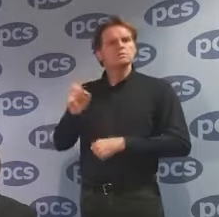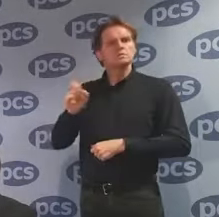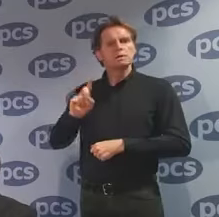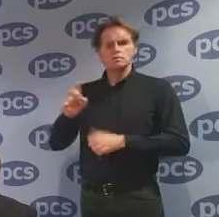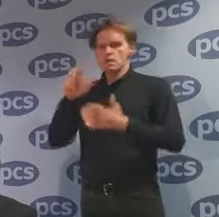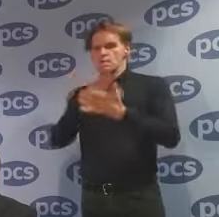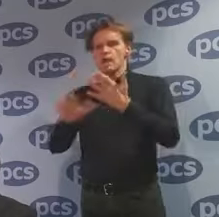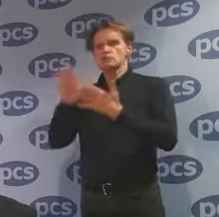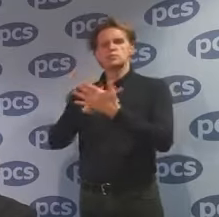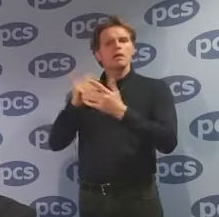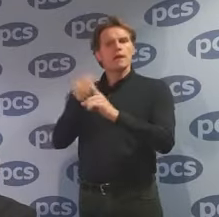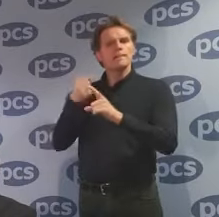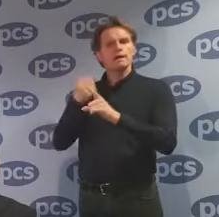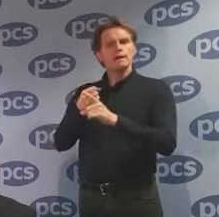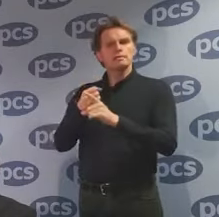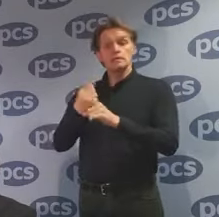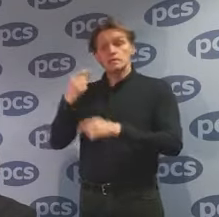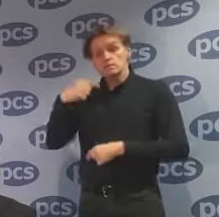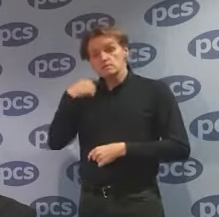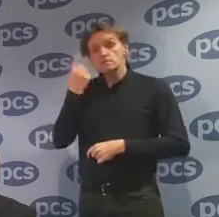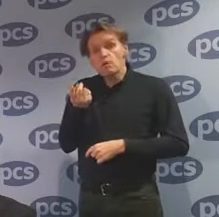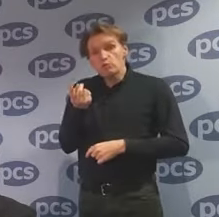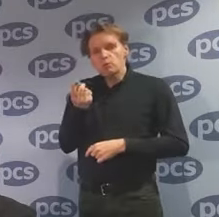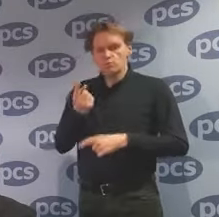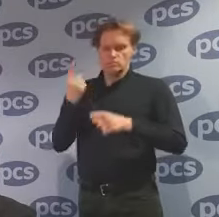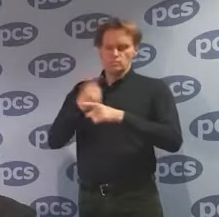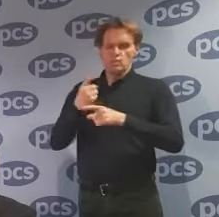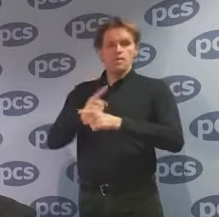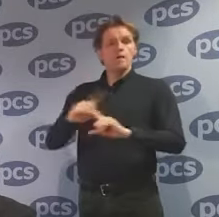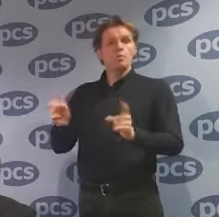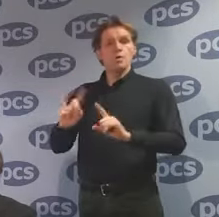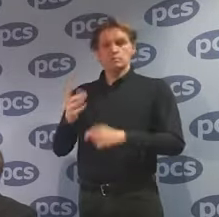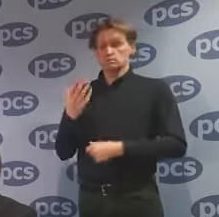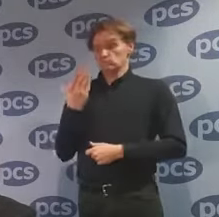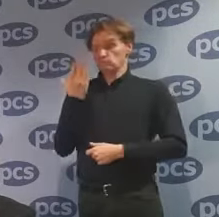main issues that will shape how we do that is the recent budget. Mark it's now